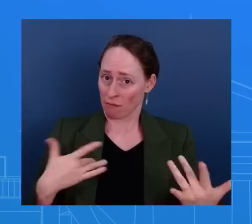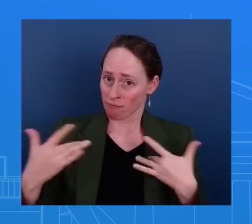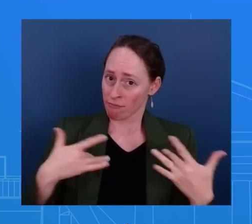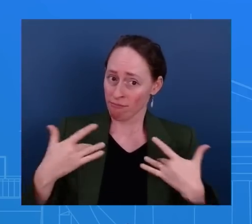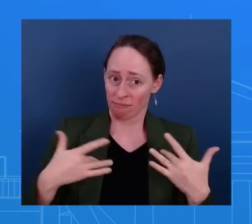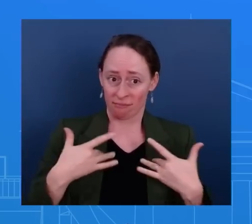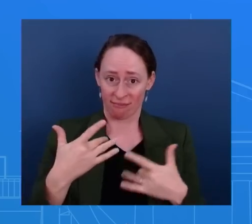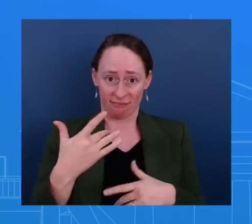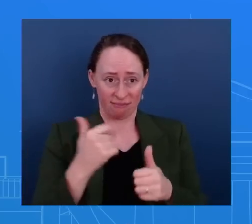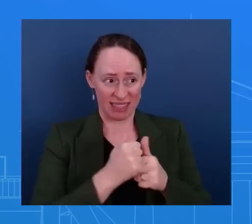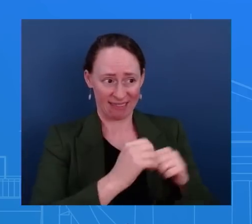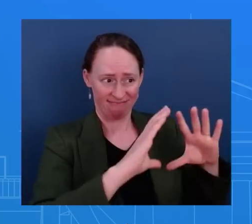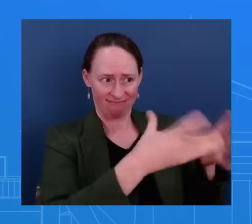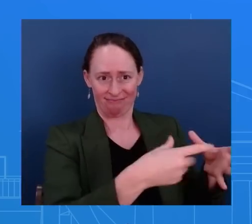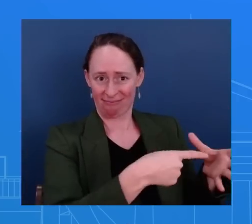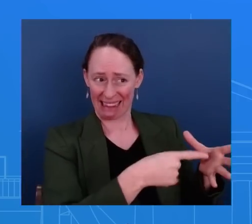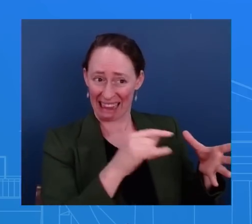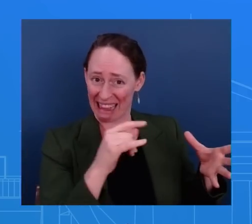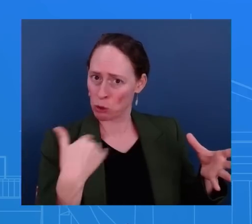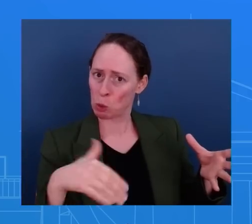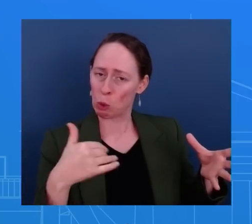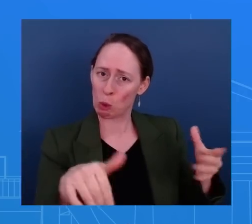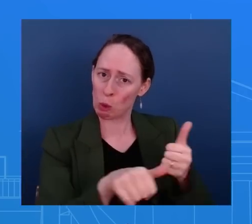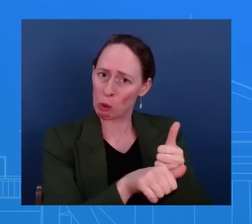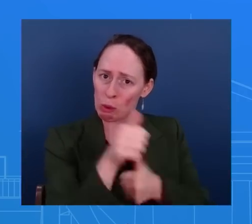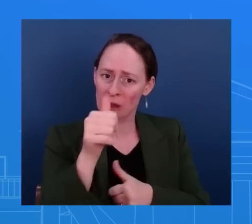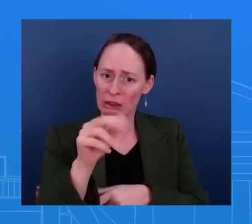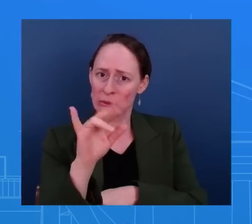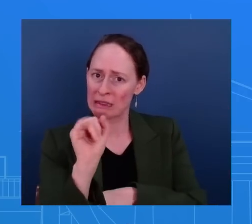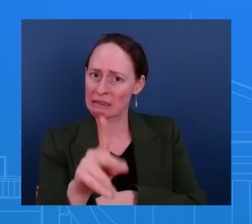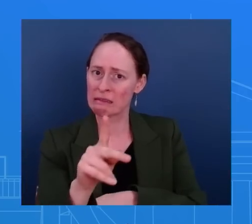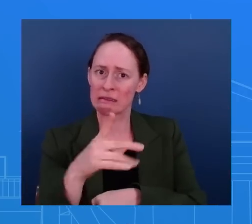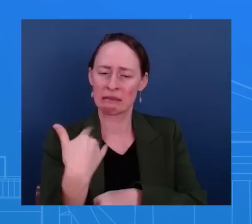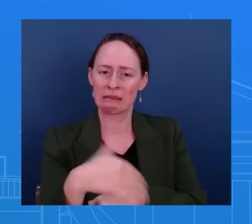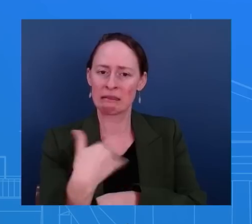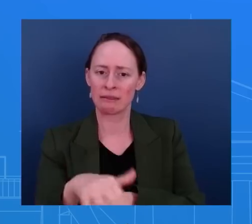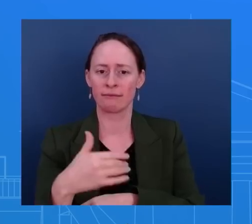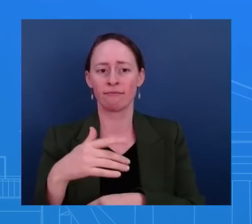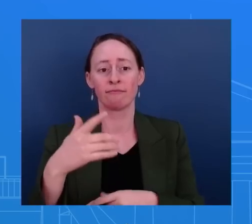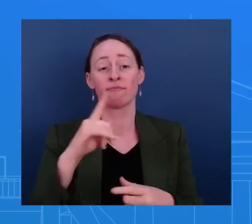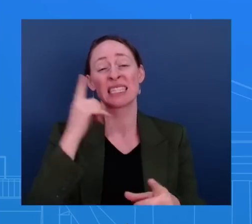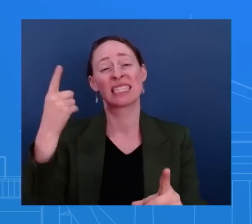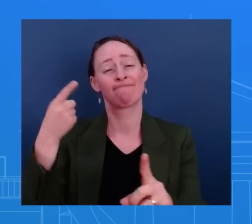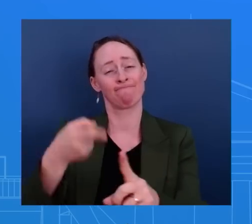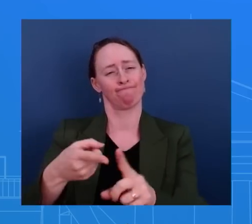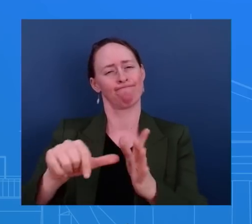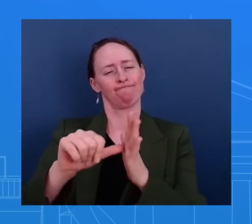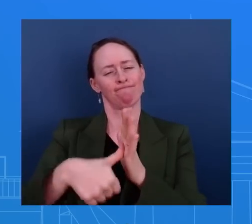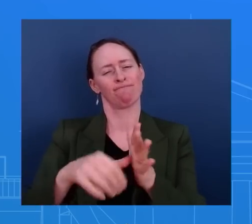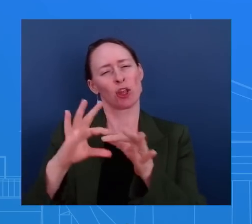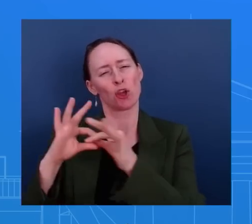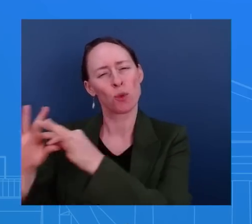that is incredibly important to him, which is unity: making sure that we're unified and we continue to do the work that the president has been successful